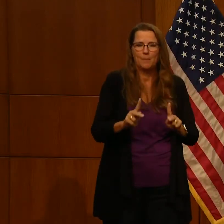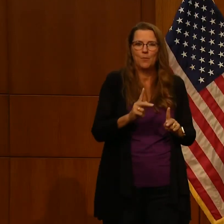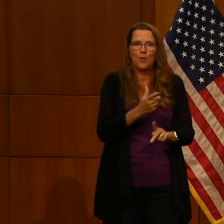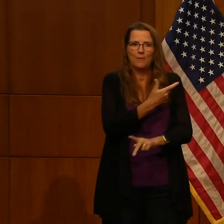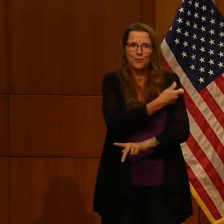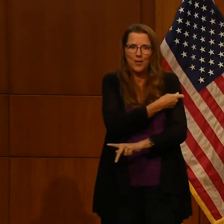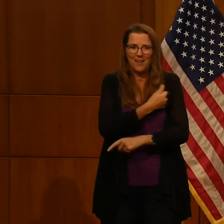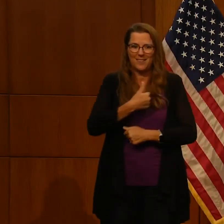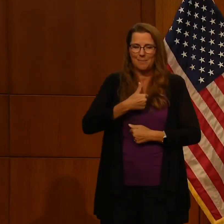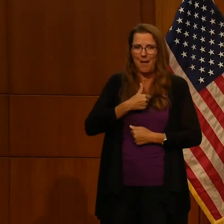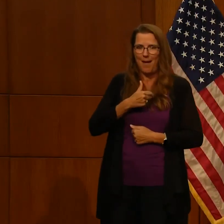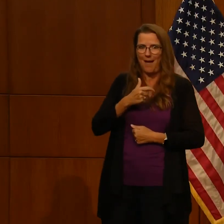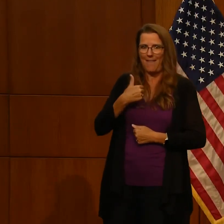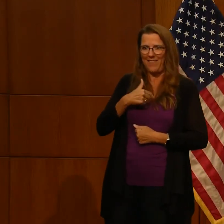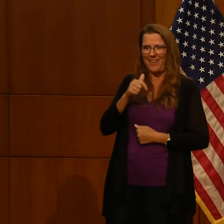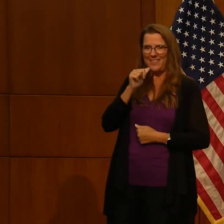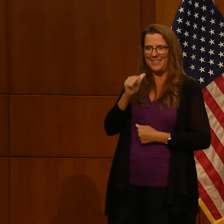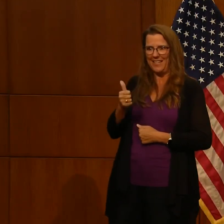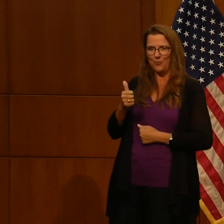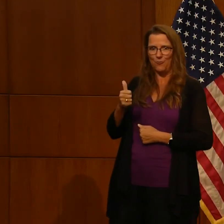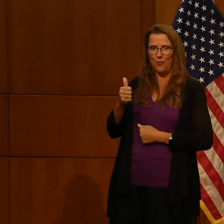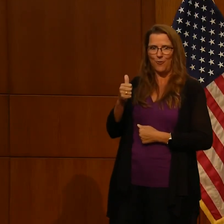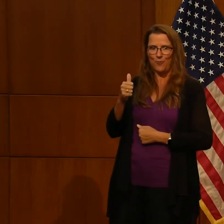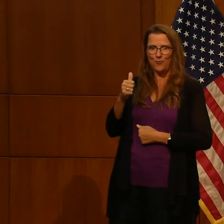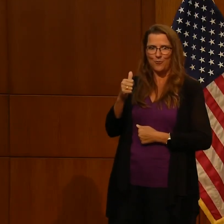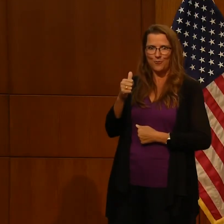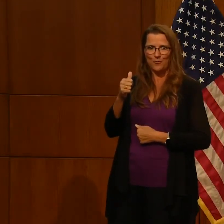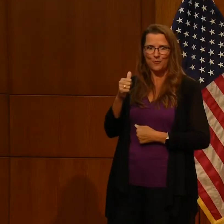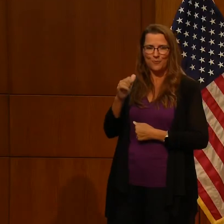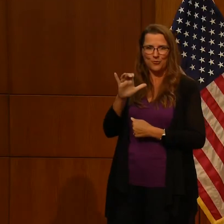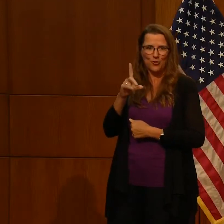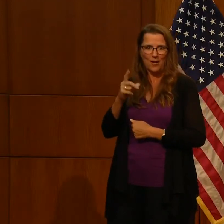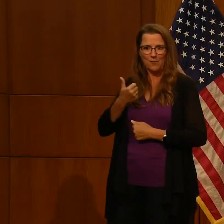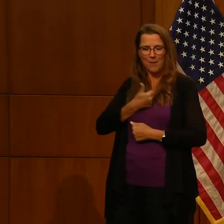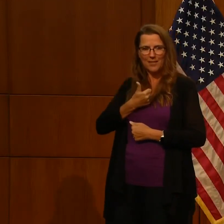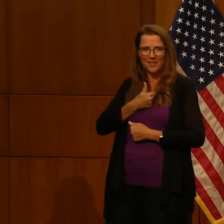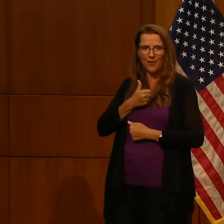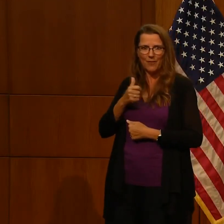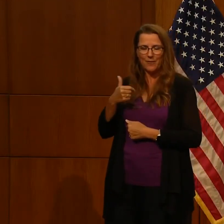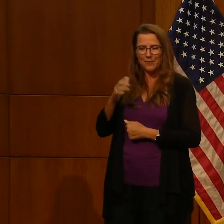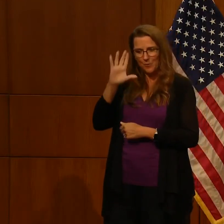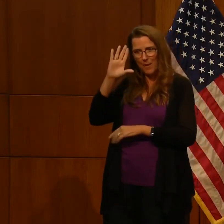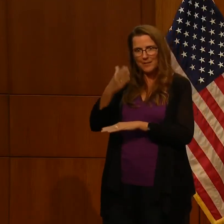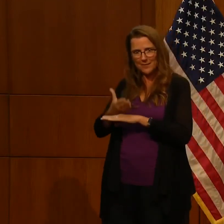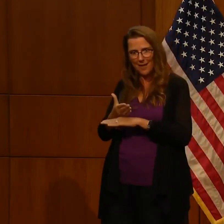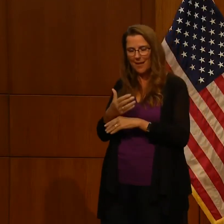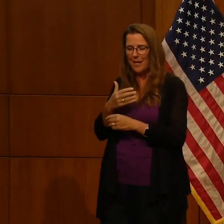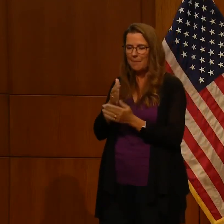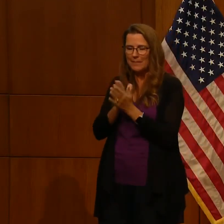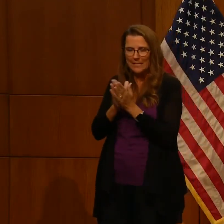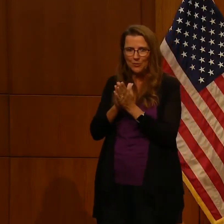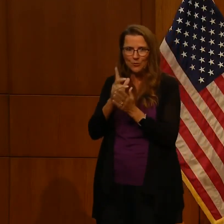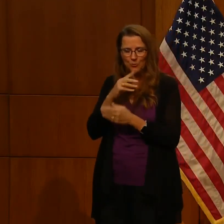GETTING SHOTS IN ARMS FOR THOSE LITTLE ONES AS A FATHER OF A 10 YEAR OLD MYSELF. I'M EAGER TO